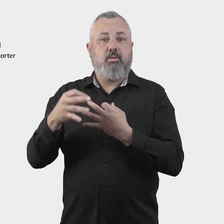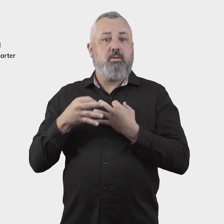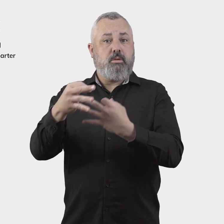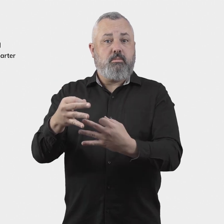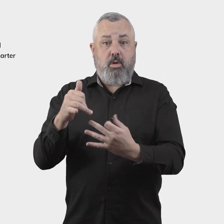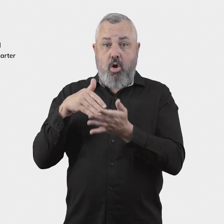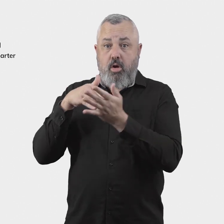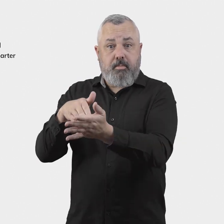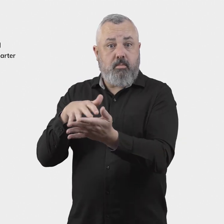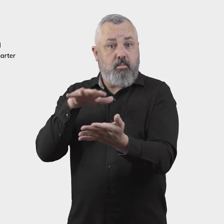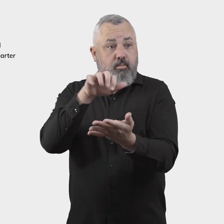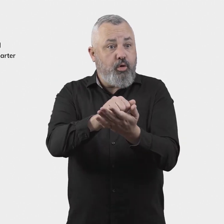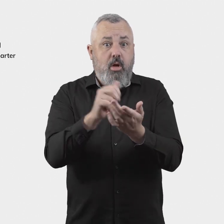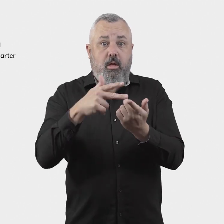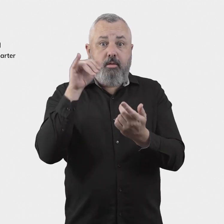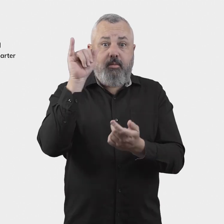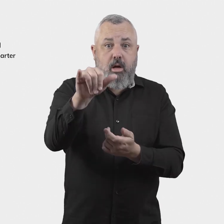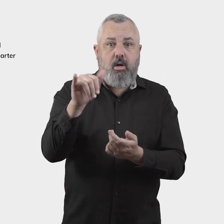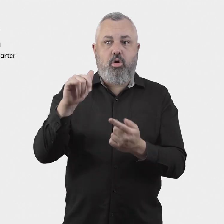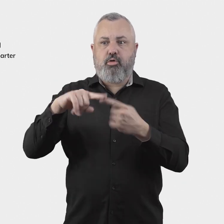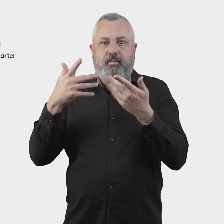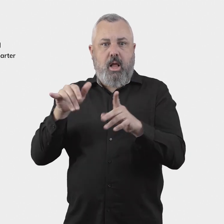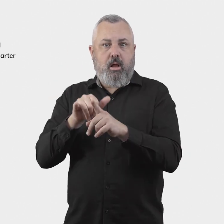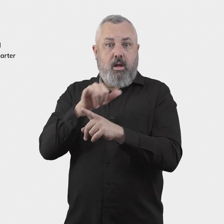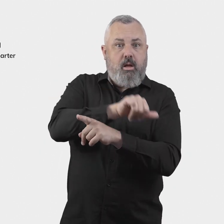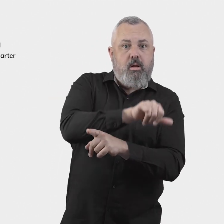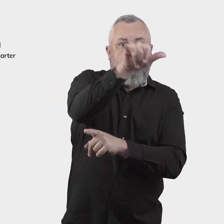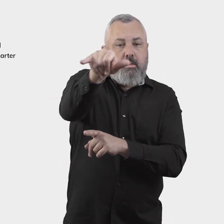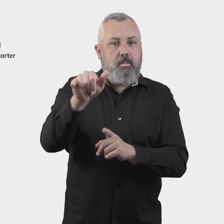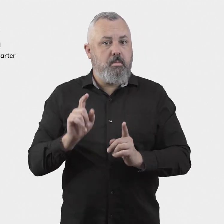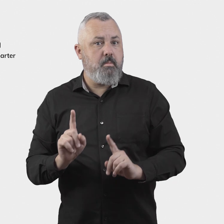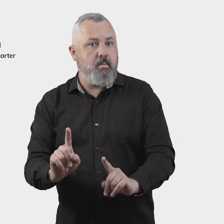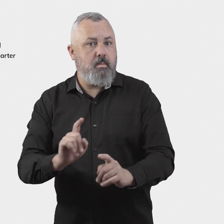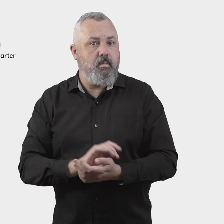delayed, such as providing support to make alternative travel arrangements.